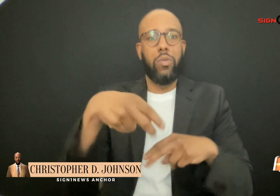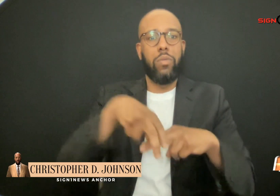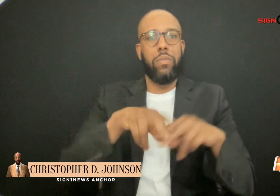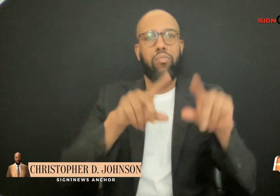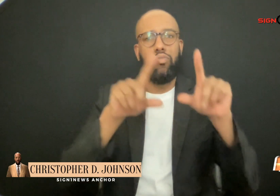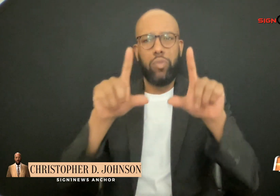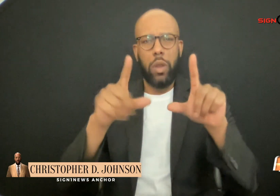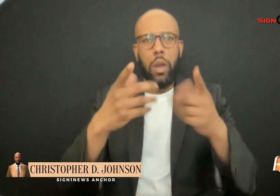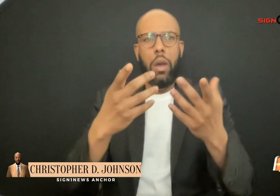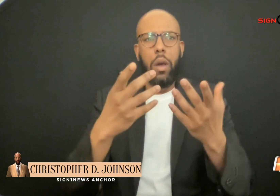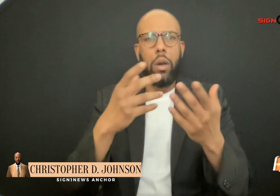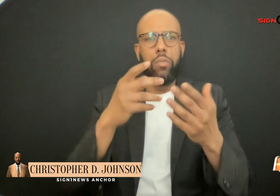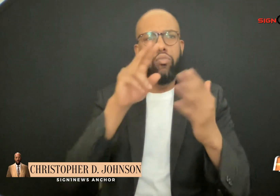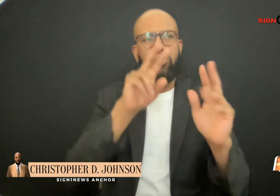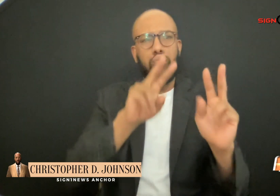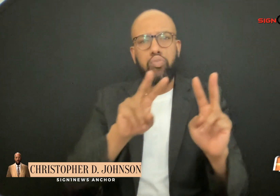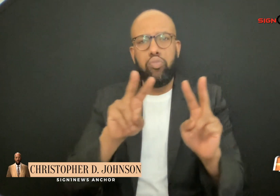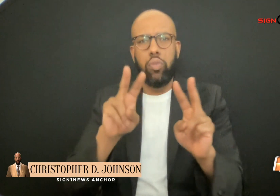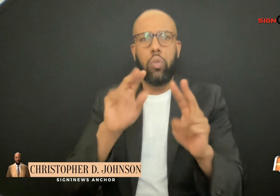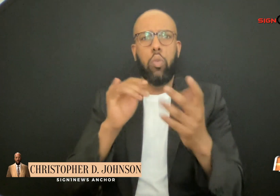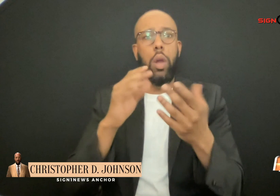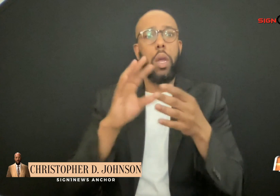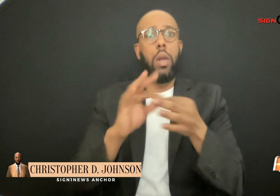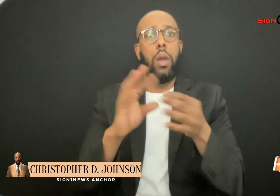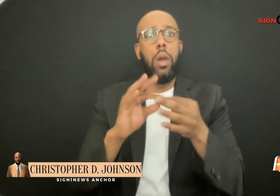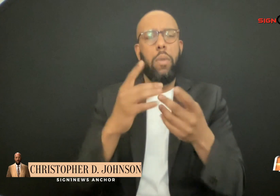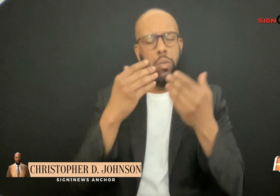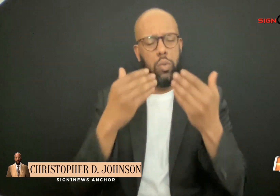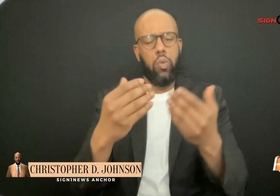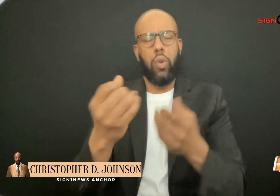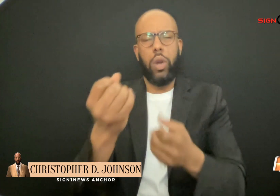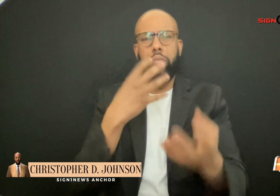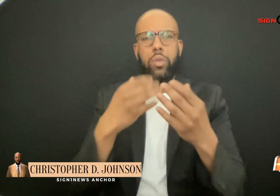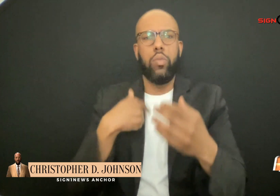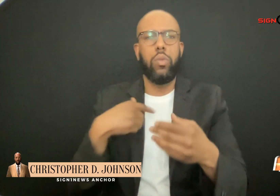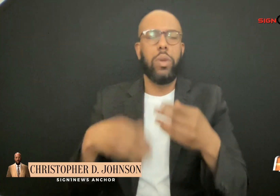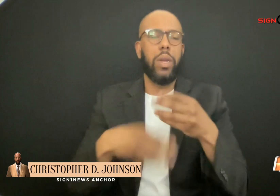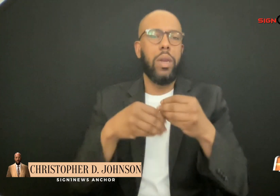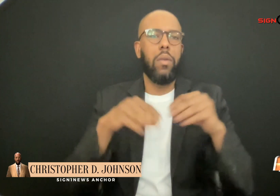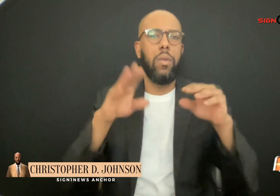here's a quick look at the top trending stories making headlines today if you post